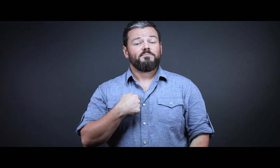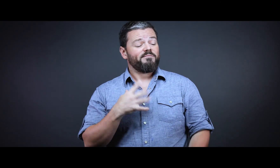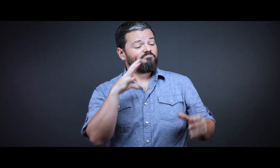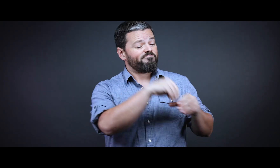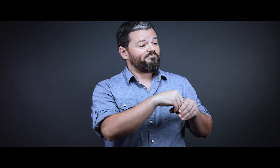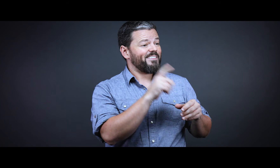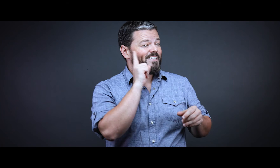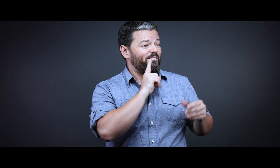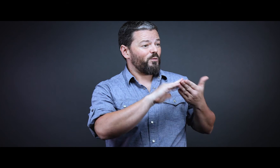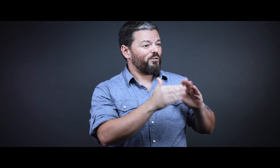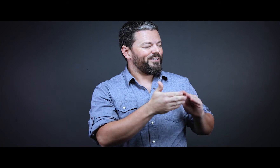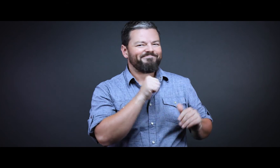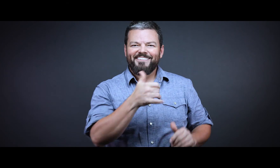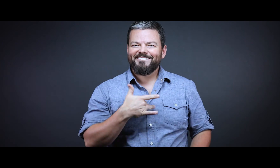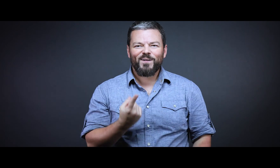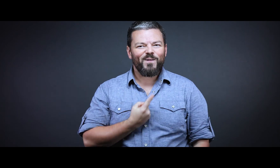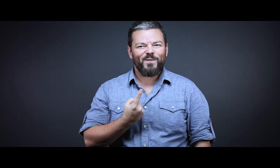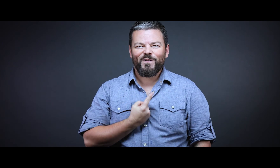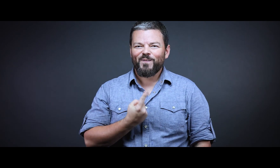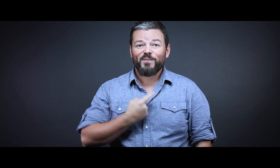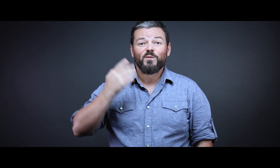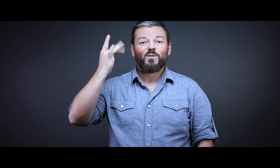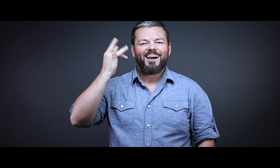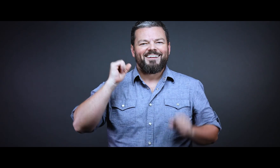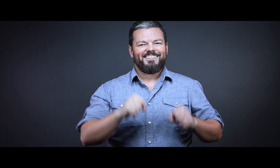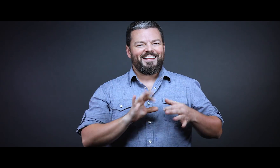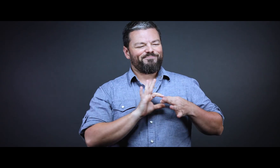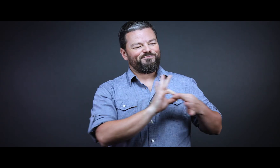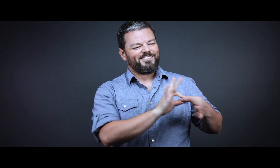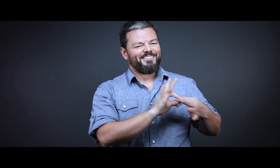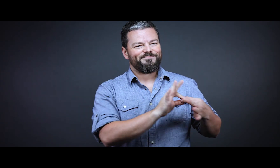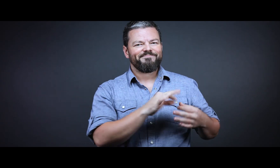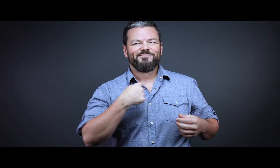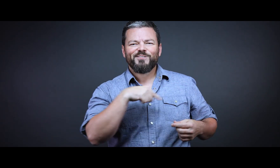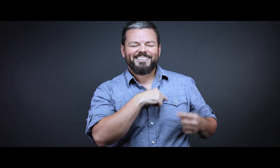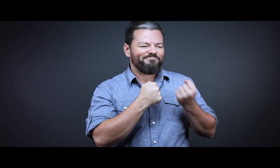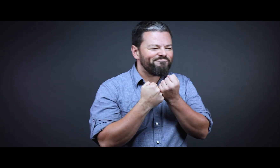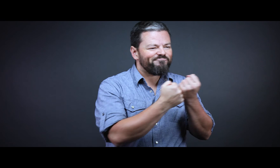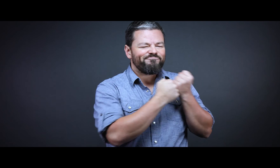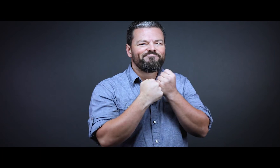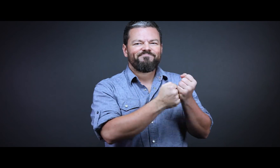being able to relate to one another. By advocating for ourselves and lifting each other up, deaf people are more likely to find themselves